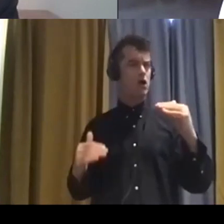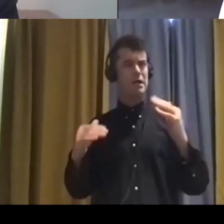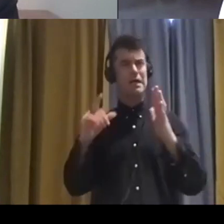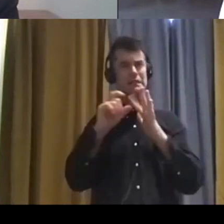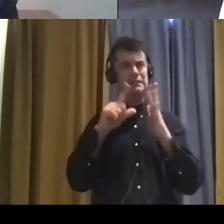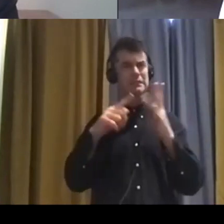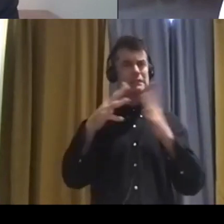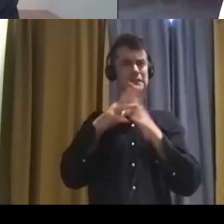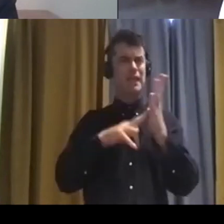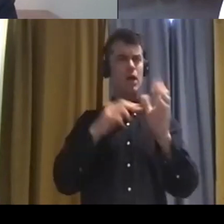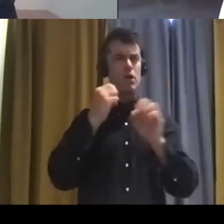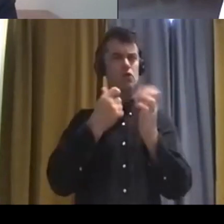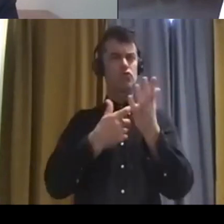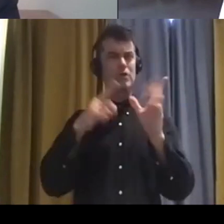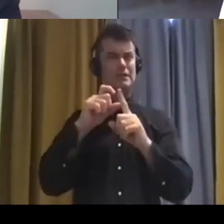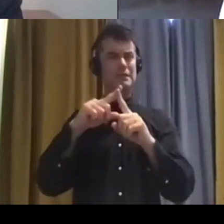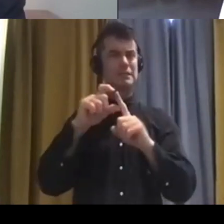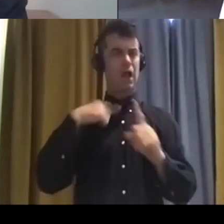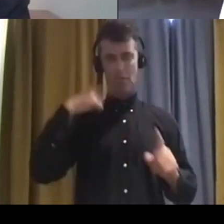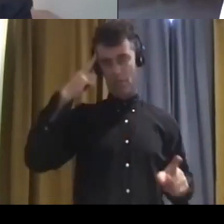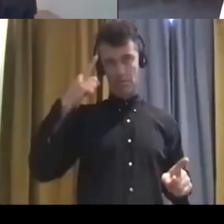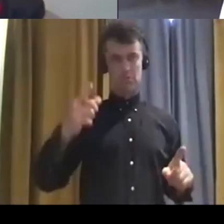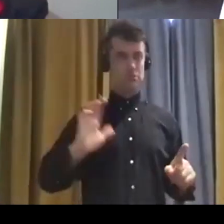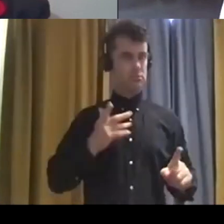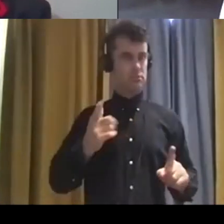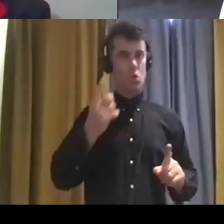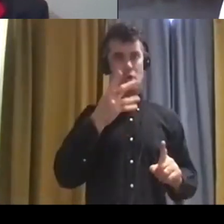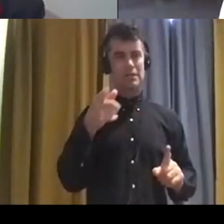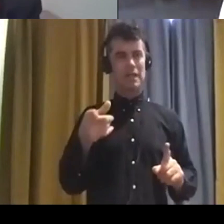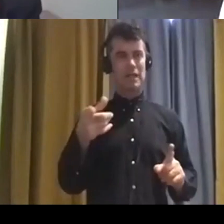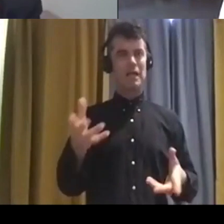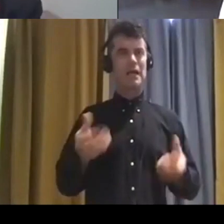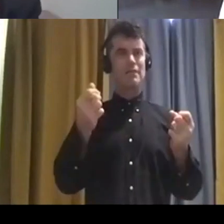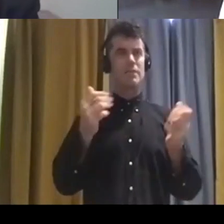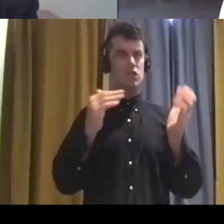that because I would have thought like once they, once they get the the size of this market